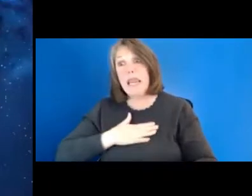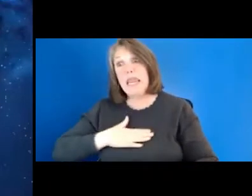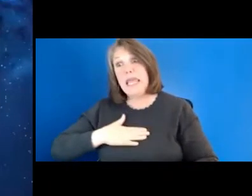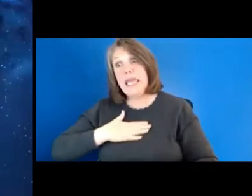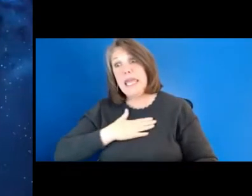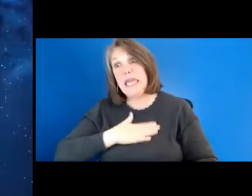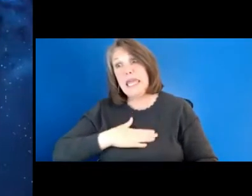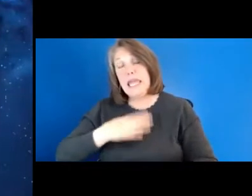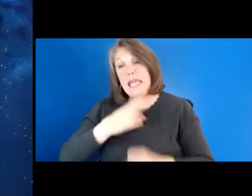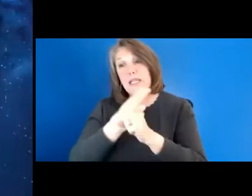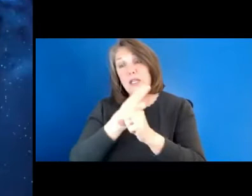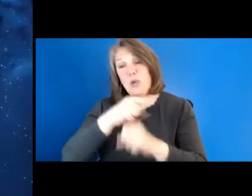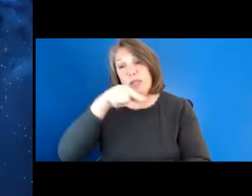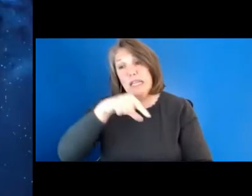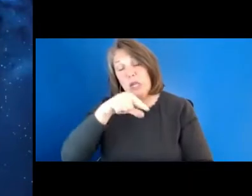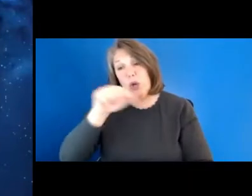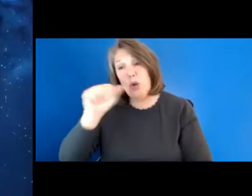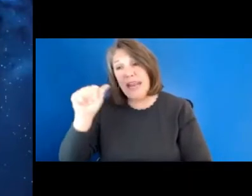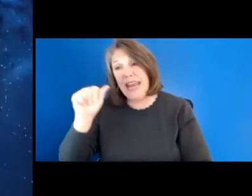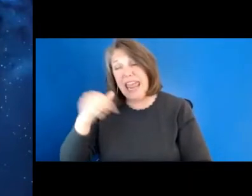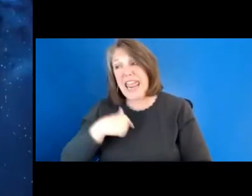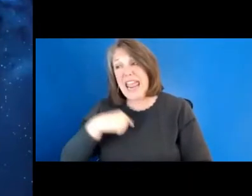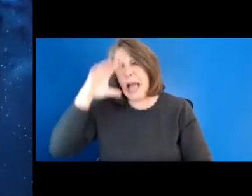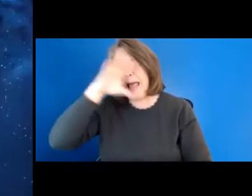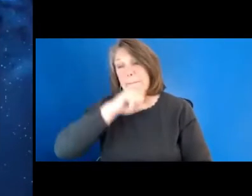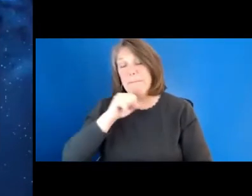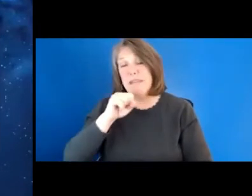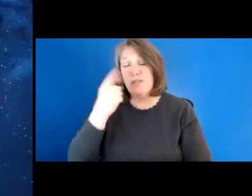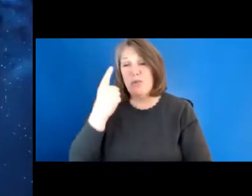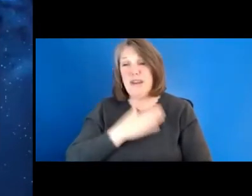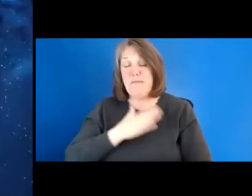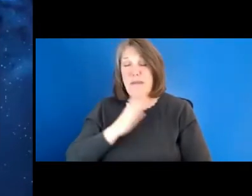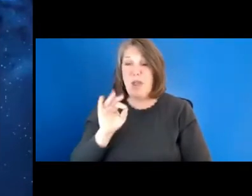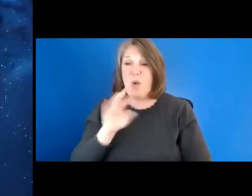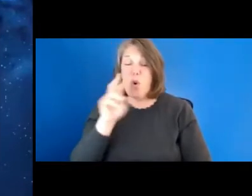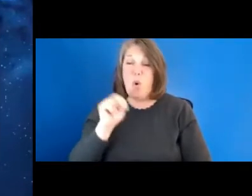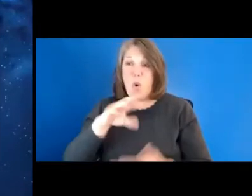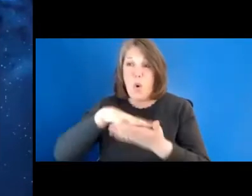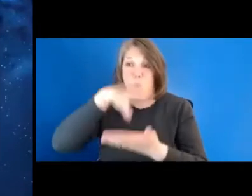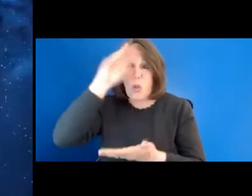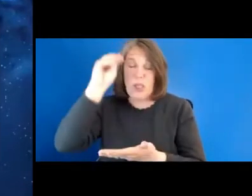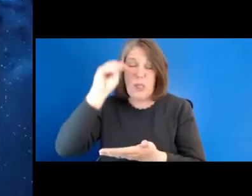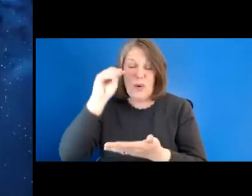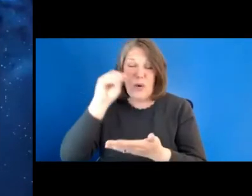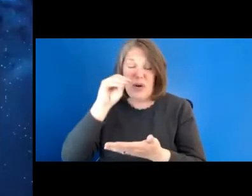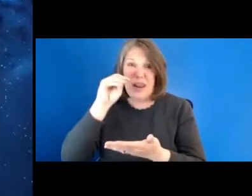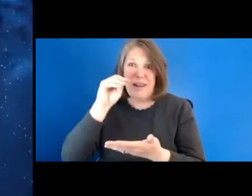17:03:54 I missed one of my own learning curves over the past weeks and that is that